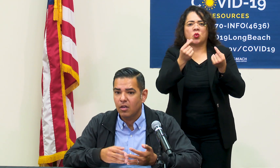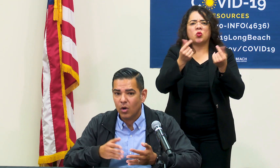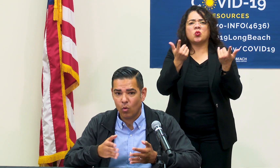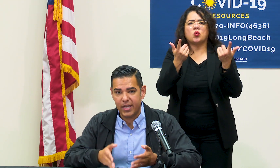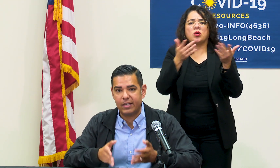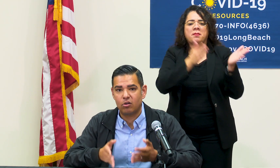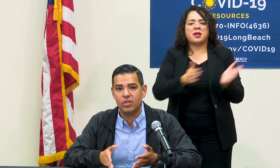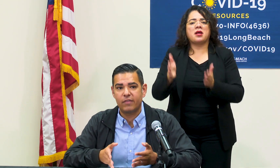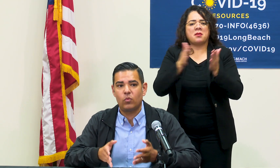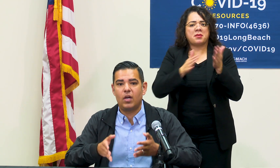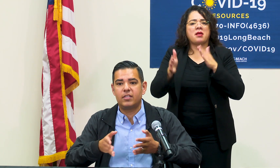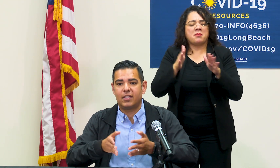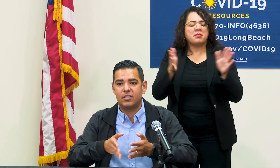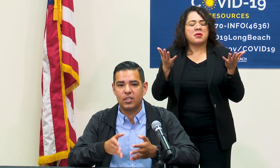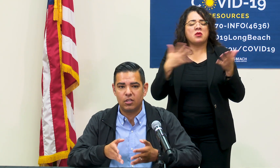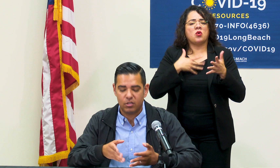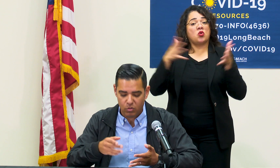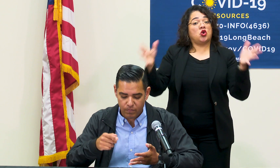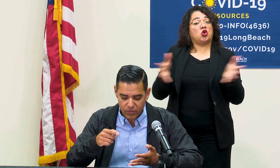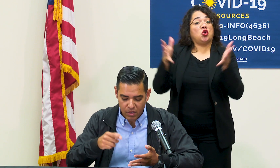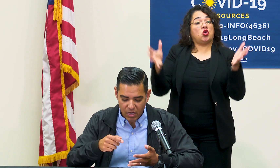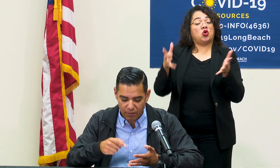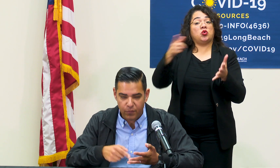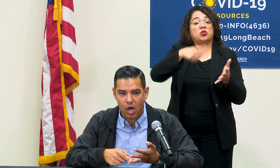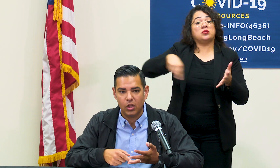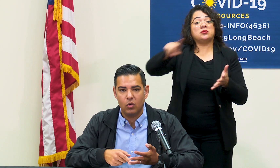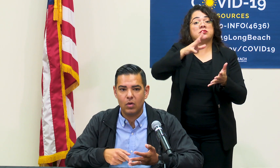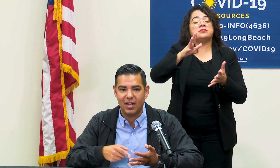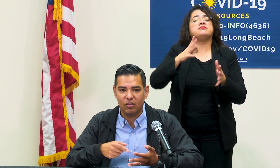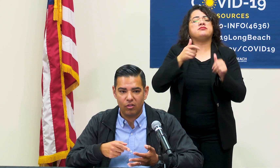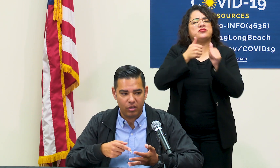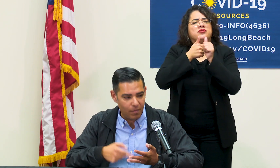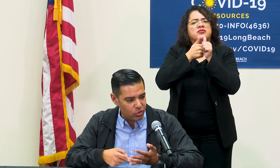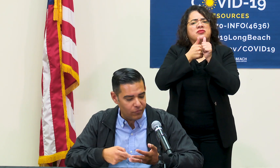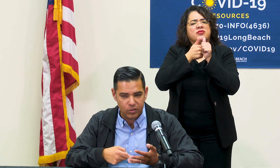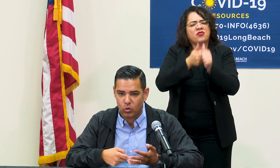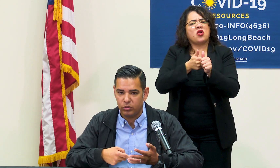want to encourage everyone to continue to follow the Long Beach Unified School